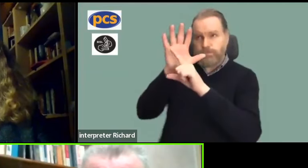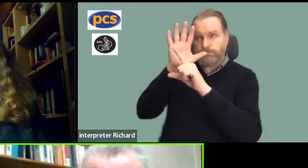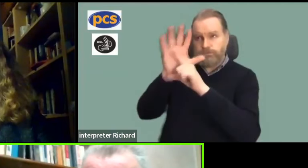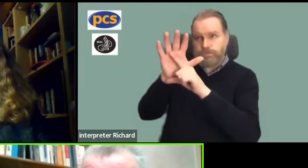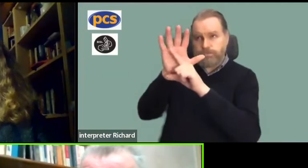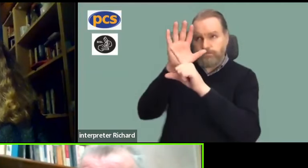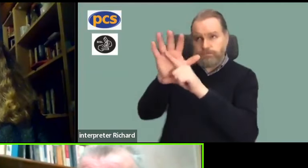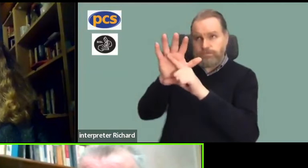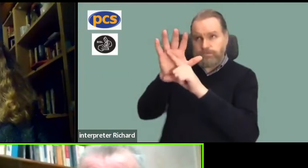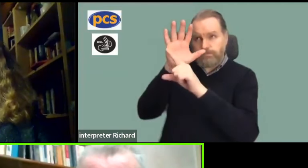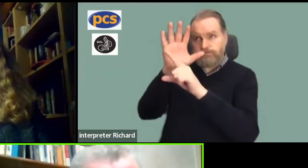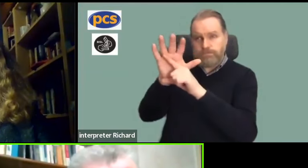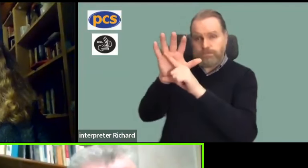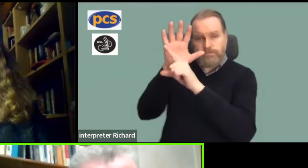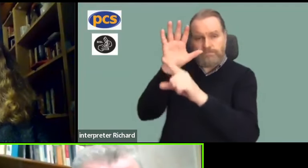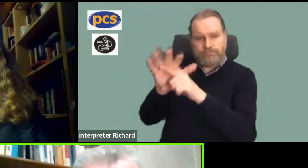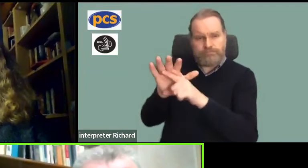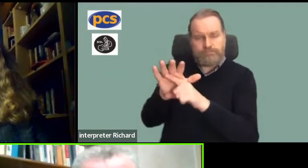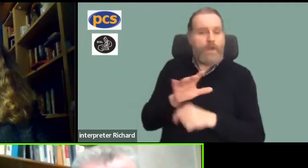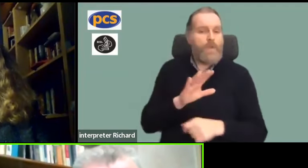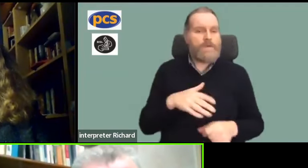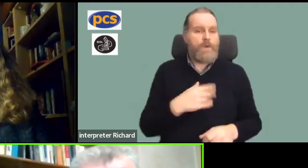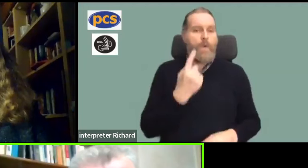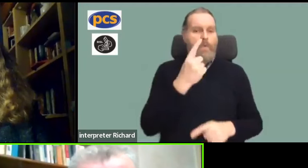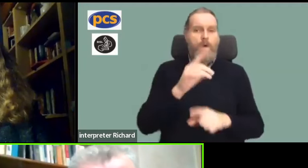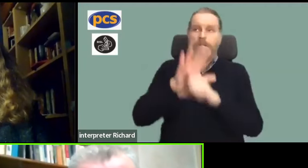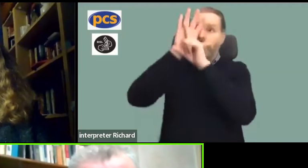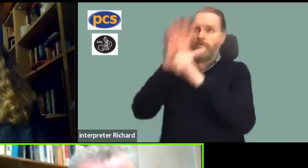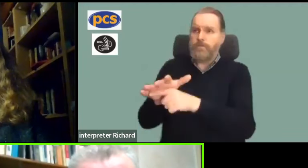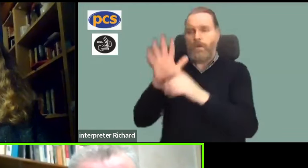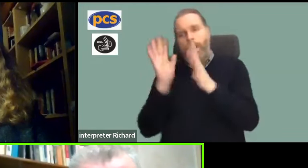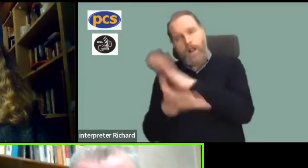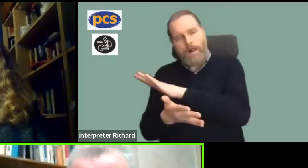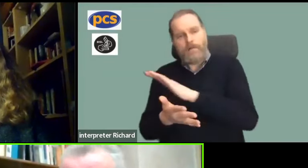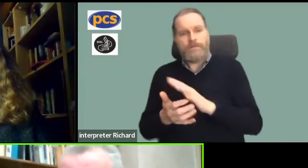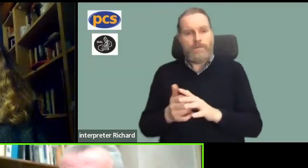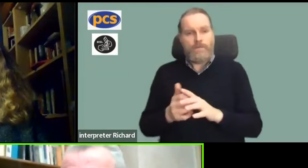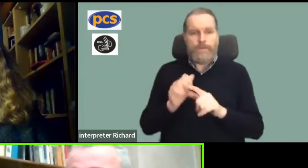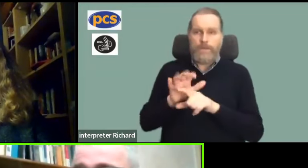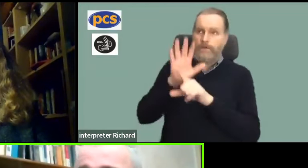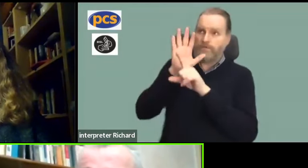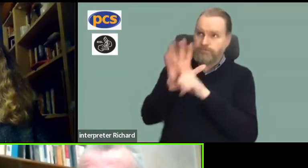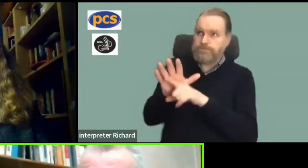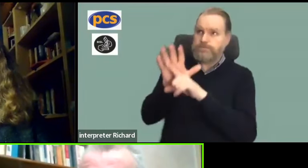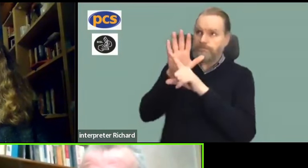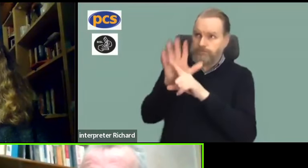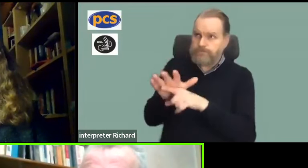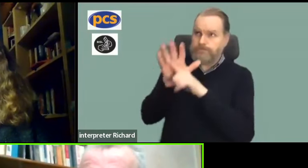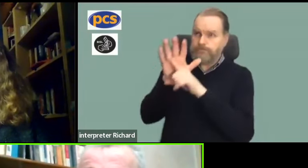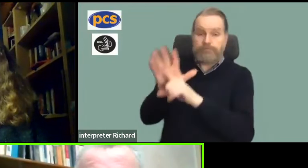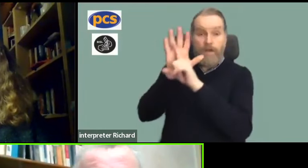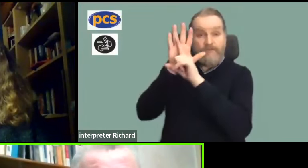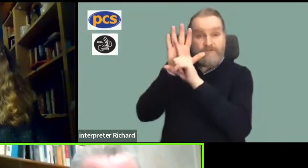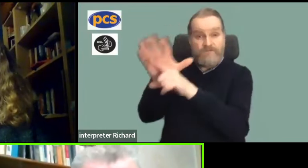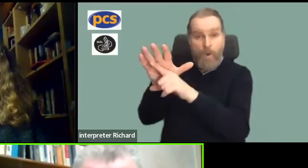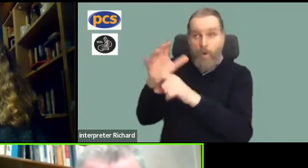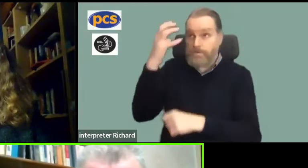cumulative basis they build enough pressure and disruption , so that the so that the employer is forced to forced to come back to forced to come back to the negotiating